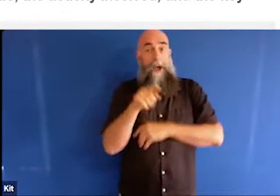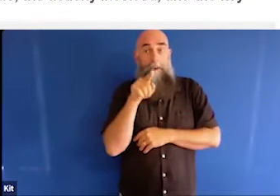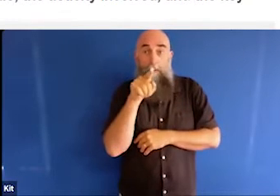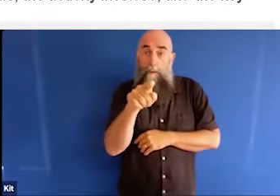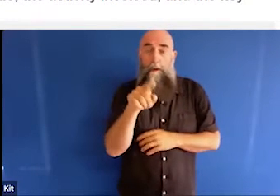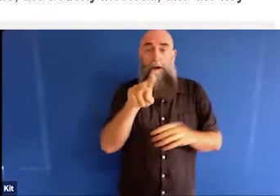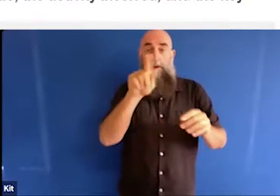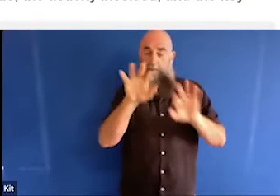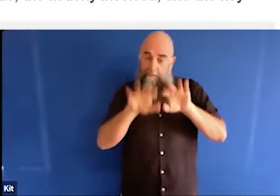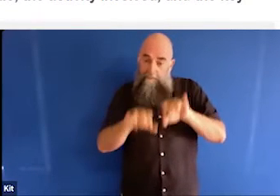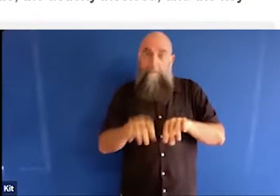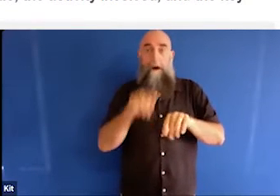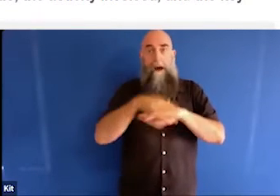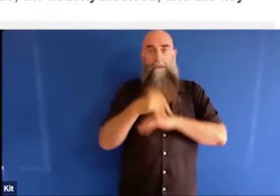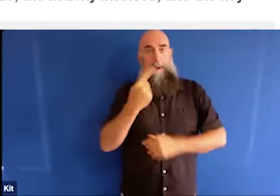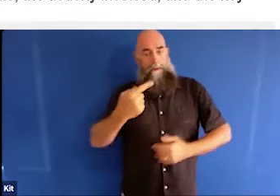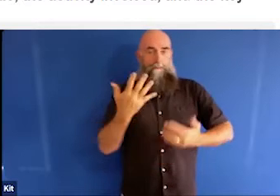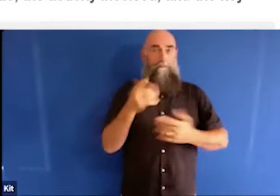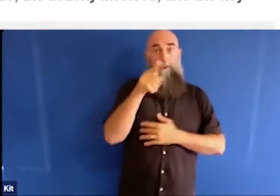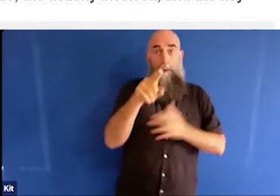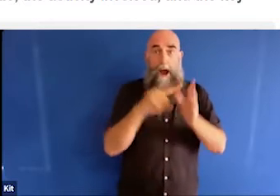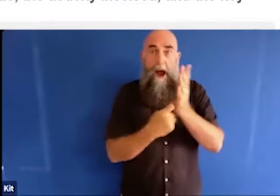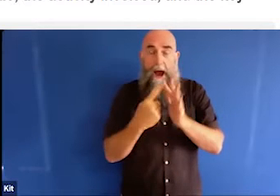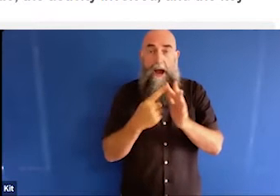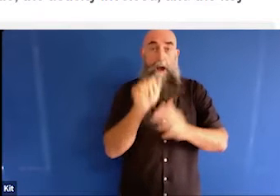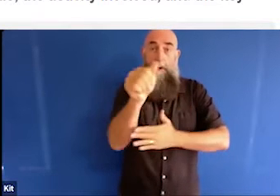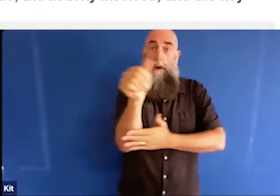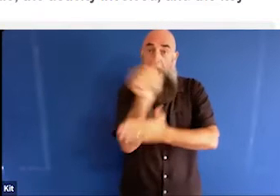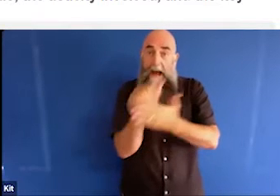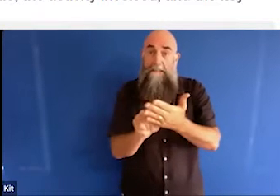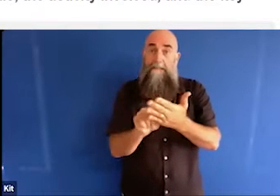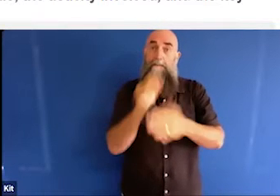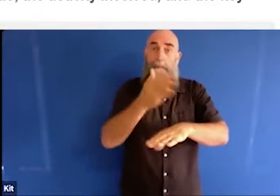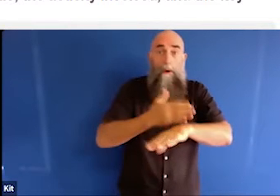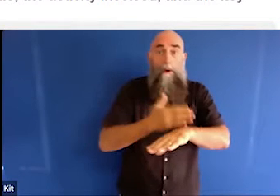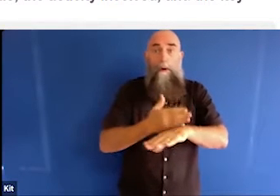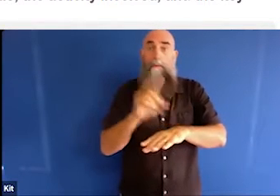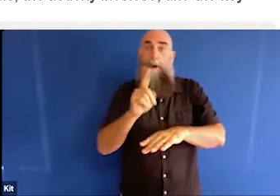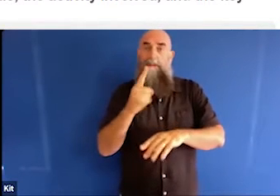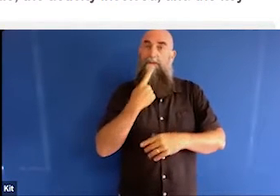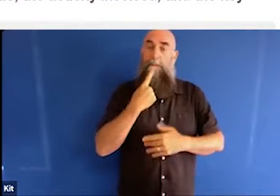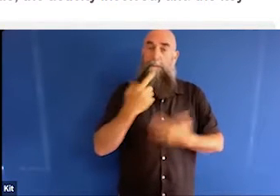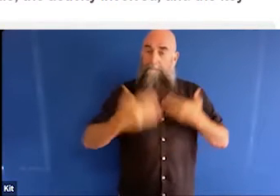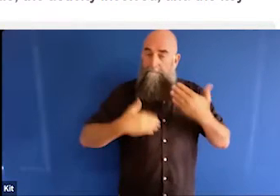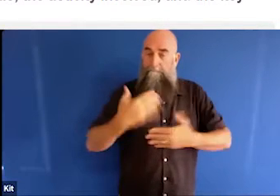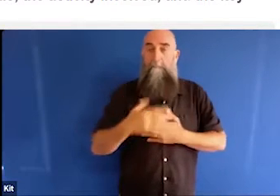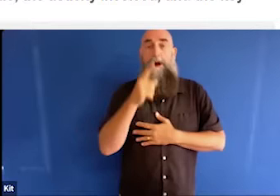who you are and your artistic practice. You would assume that the panelists don't know who you are.